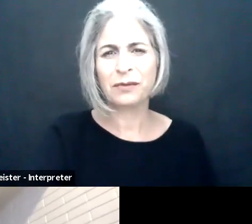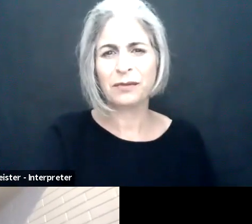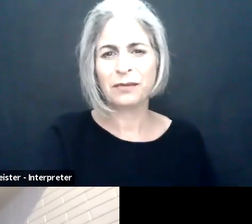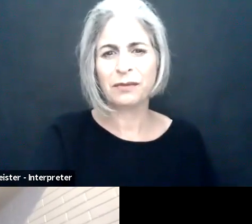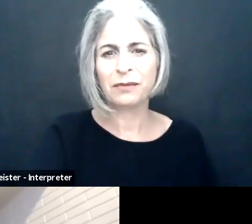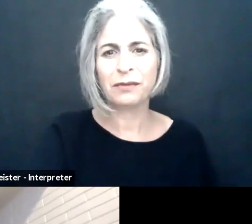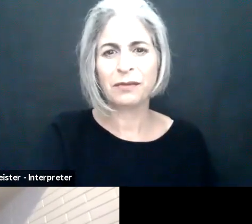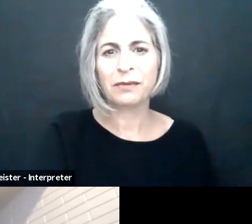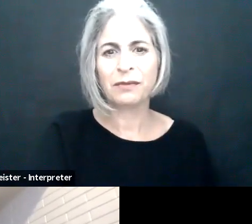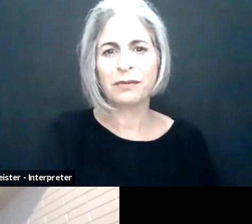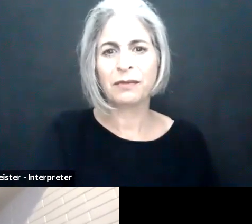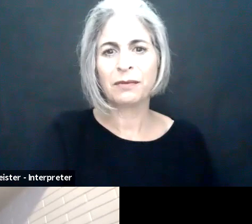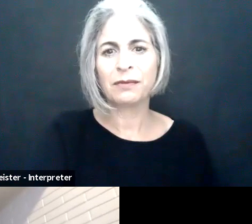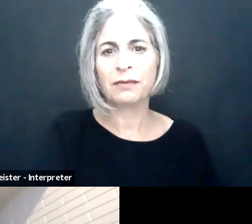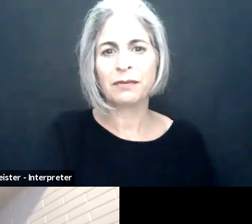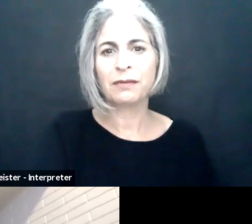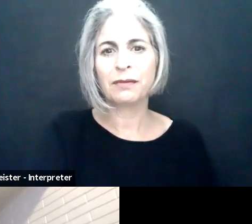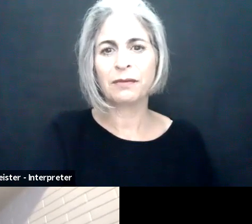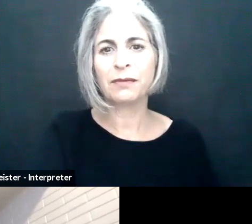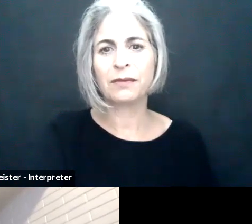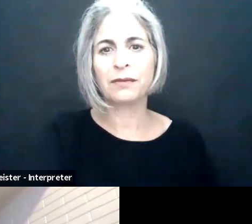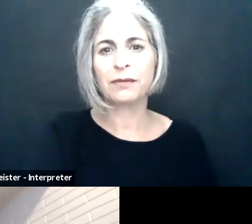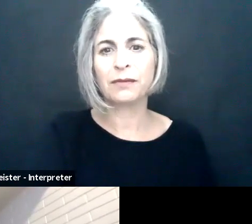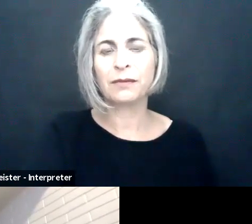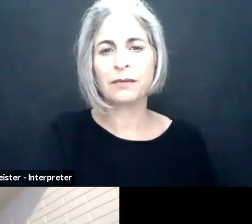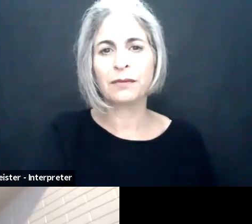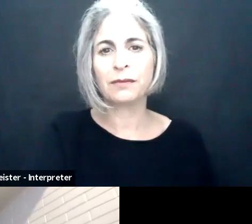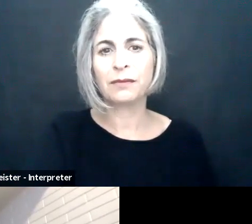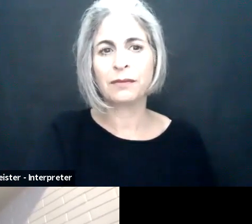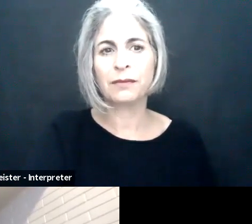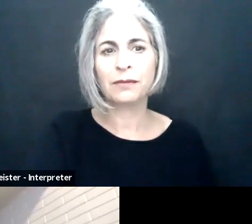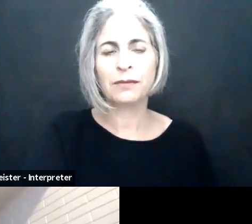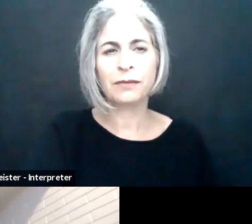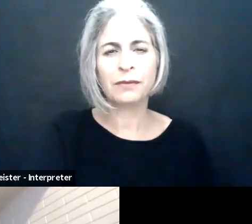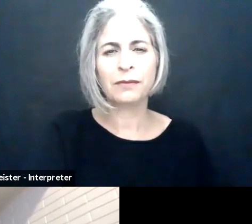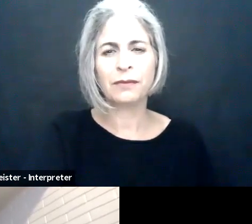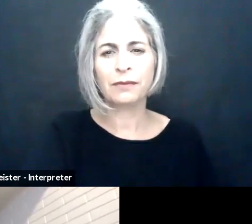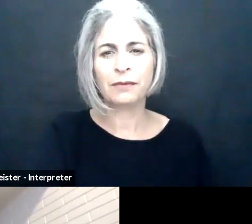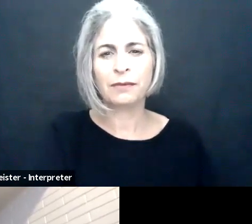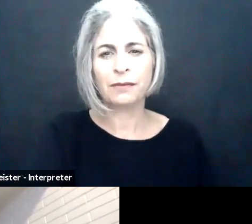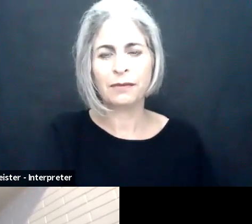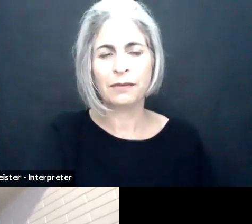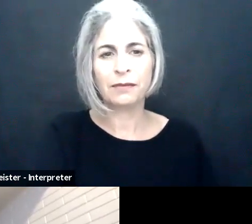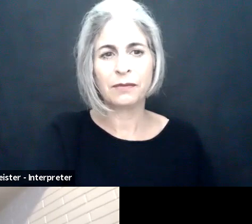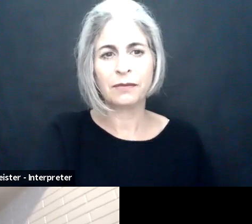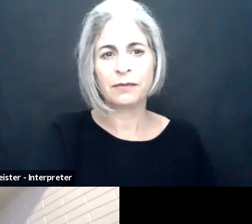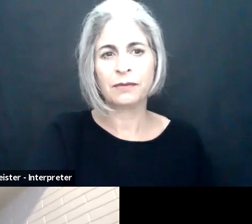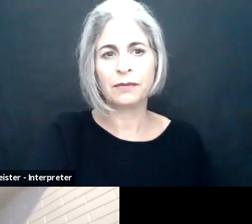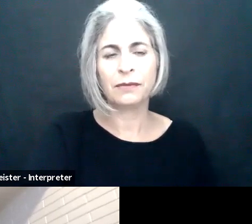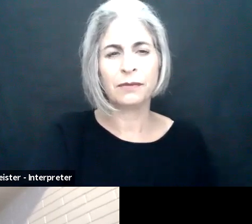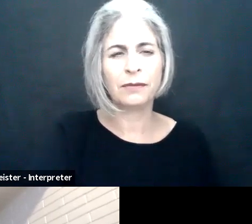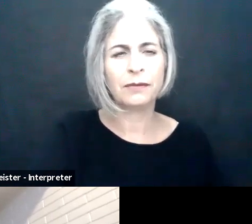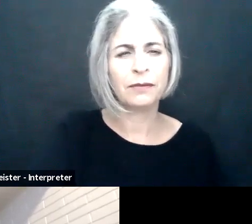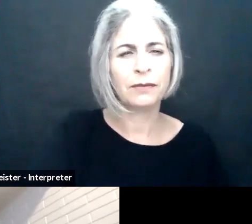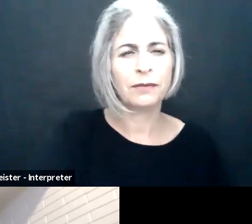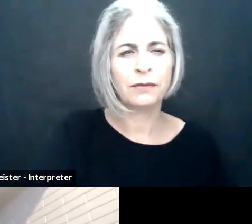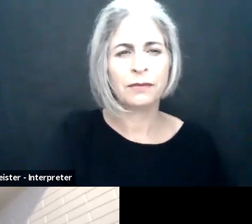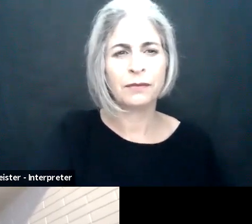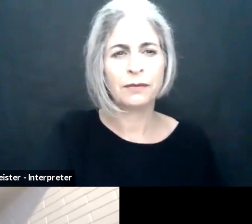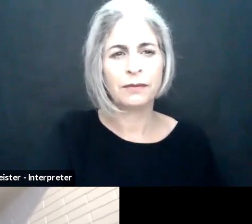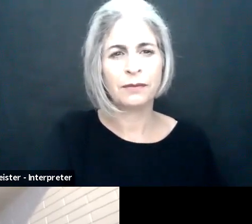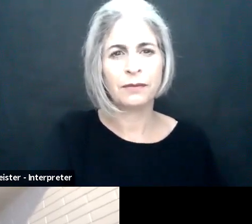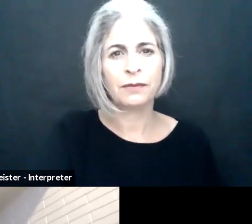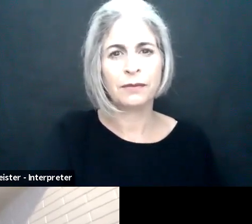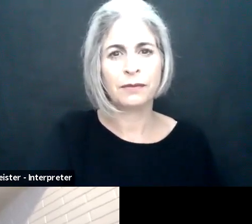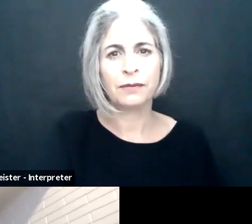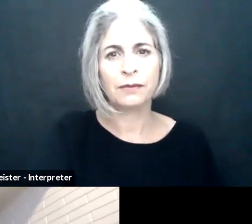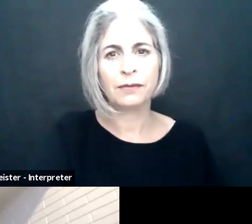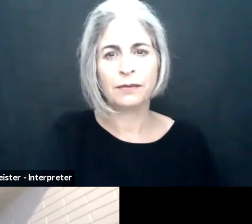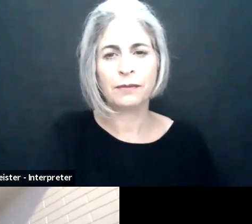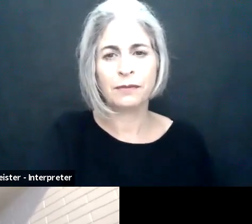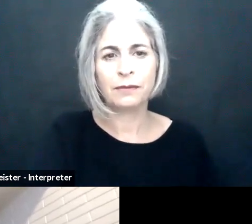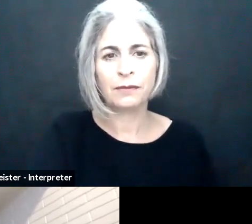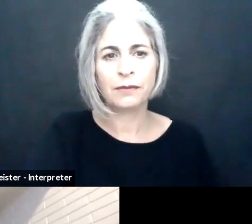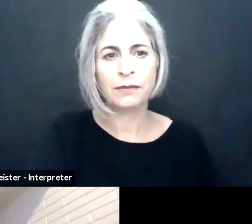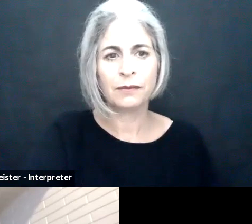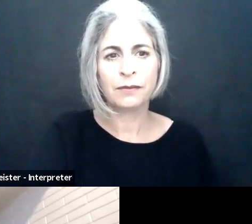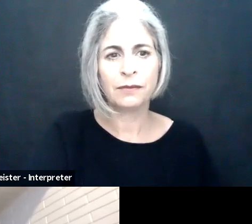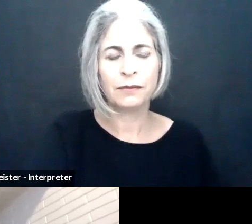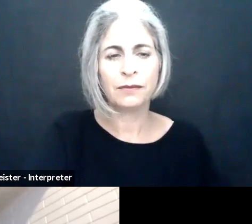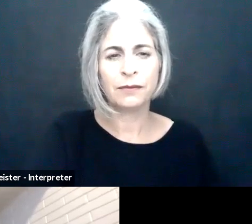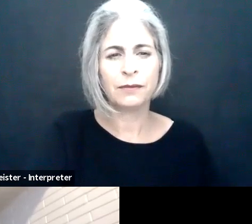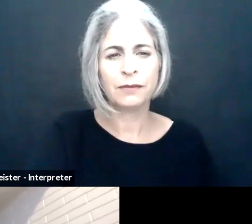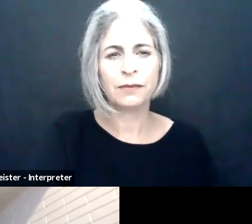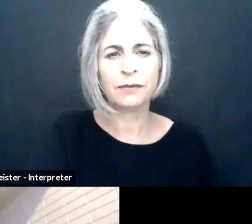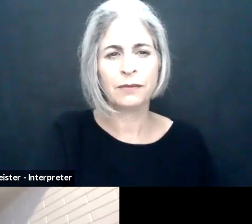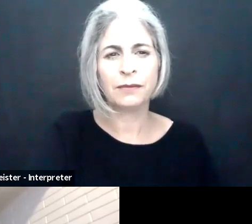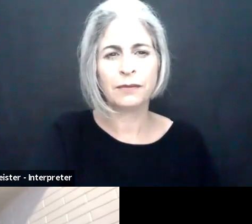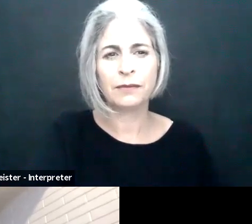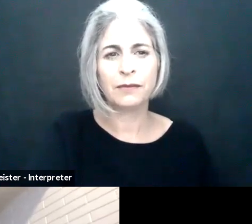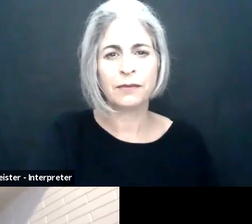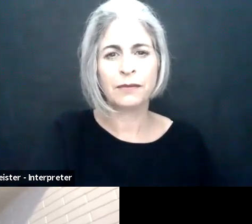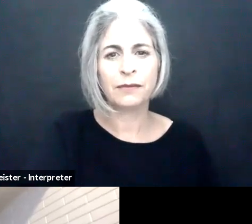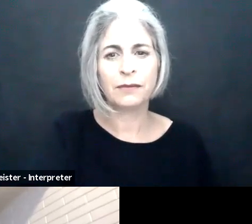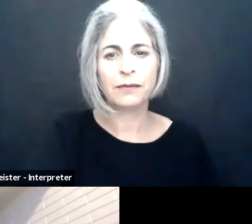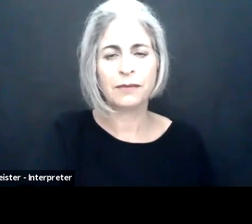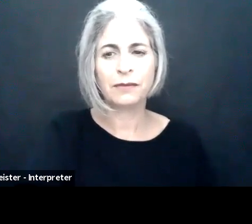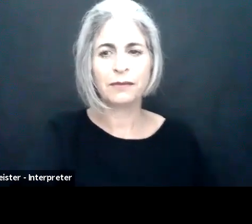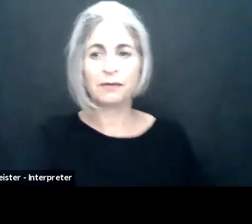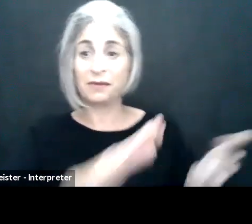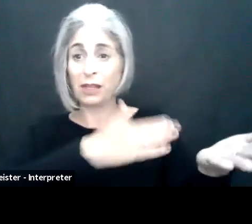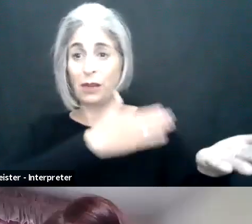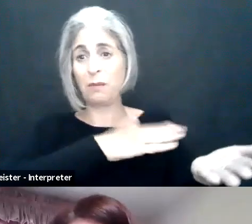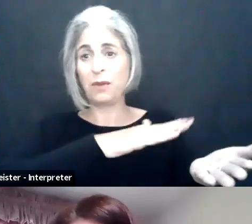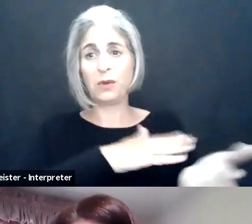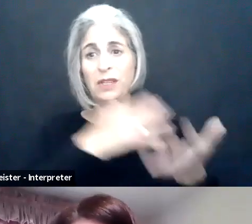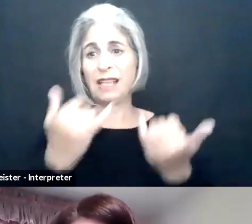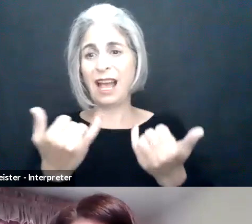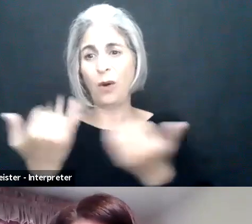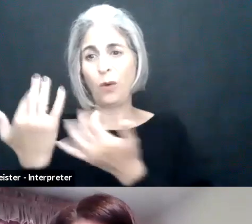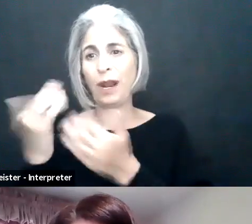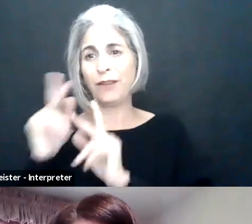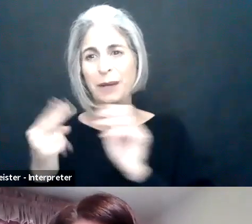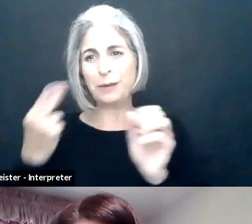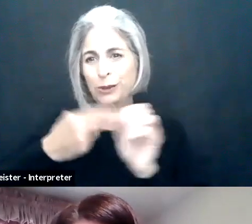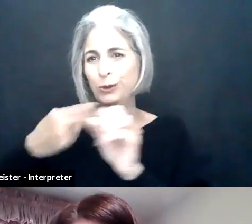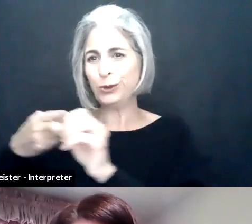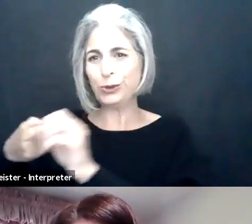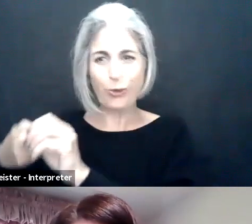in-person again soon.